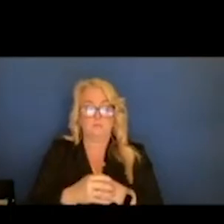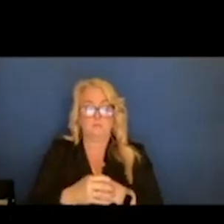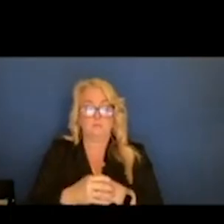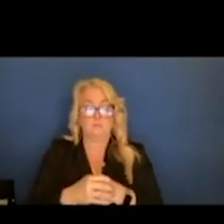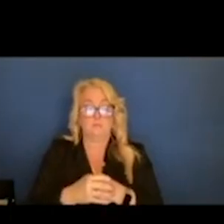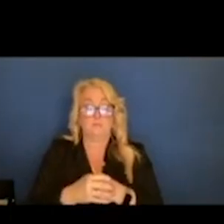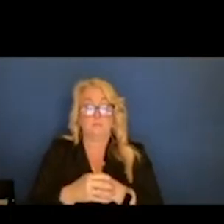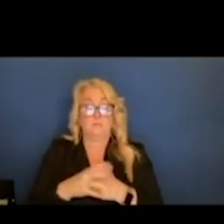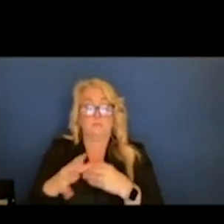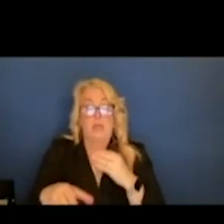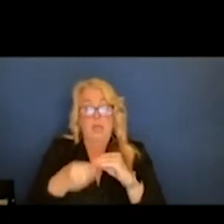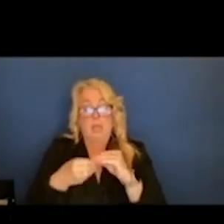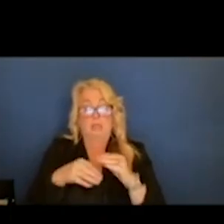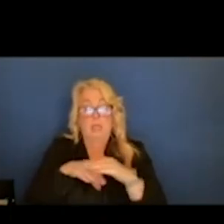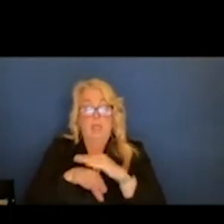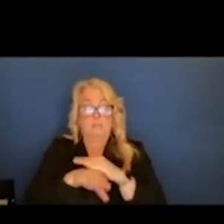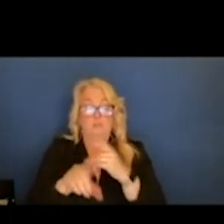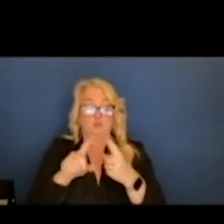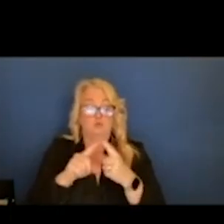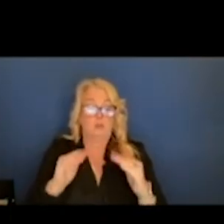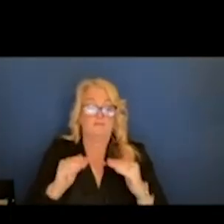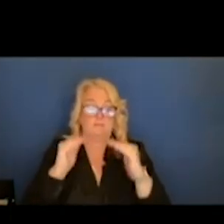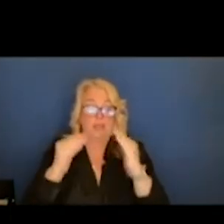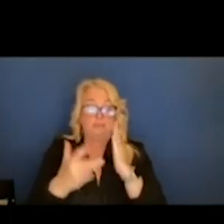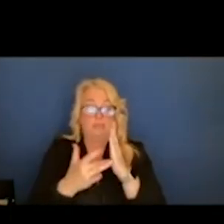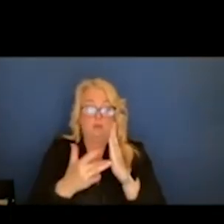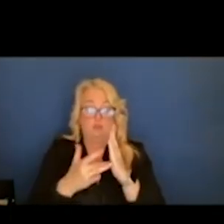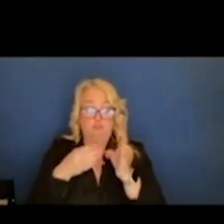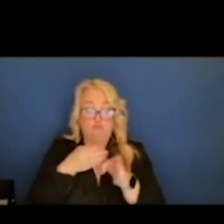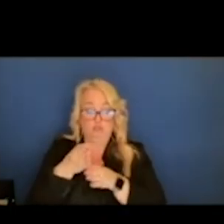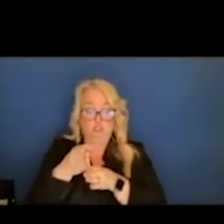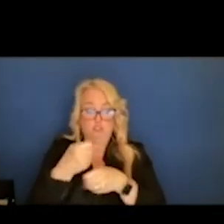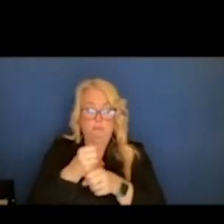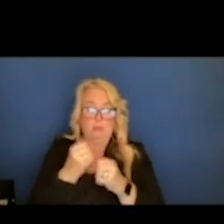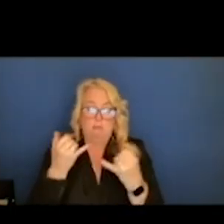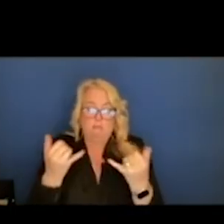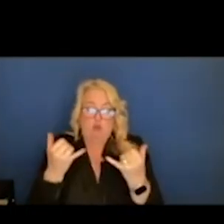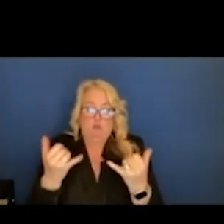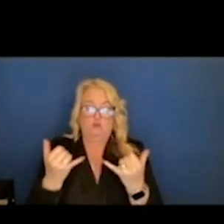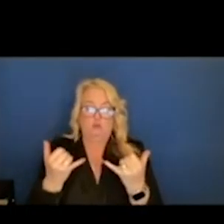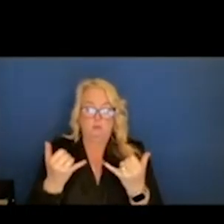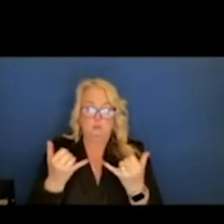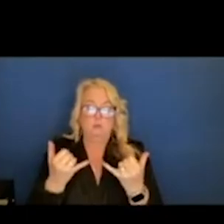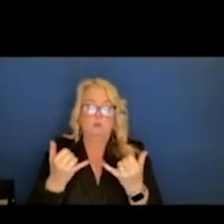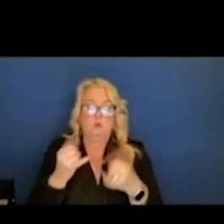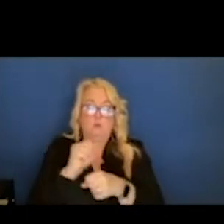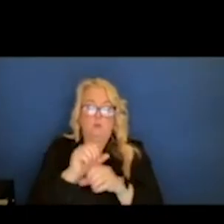1. Expanding access to advanced technology careers and creating a modern workforce for people with